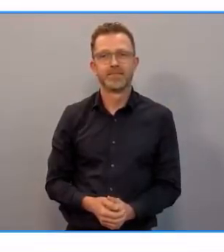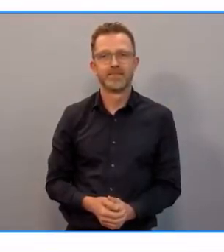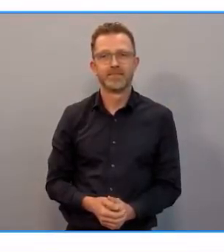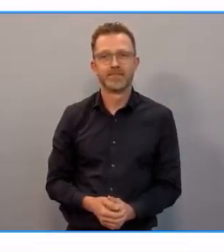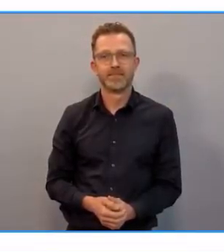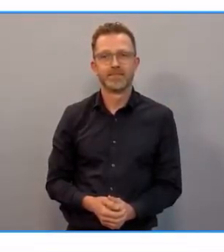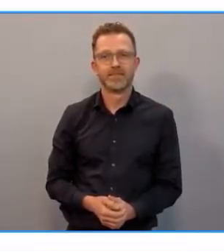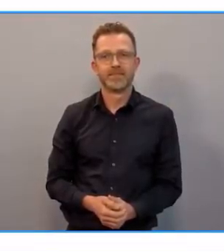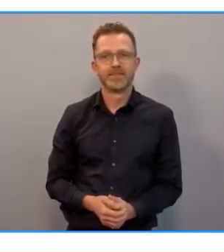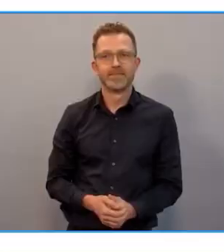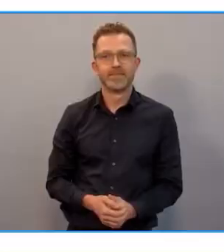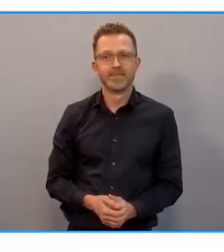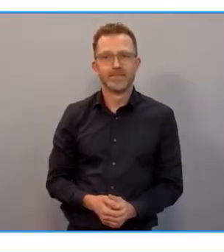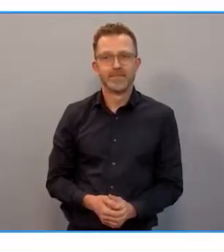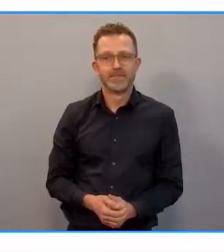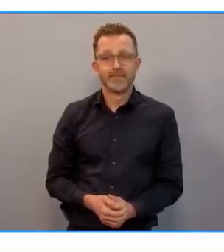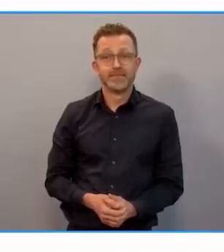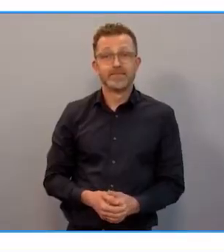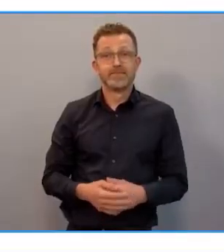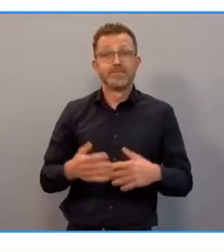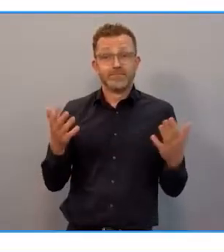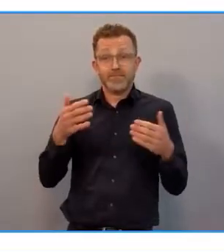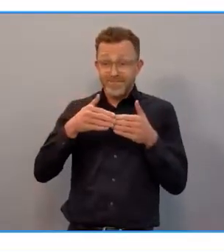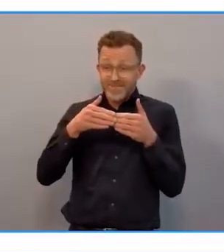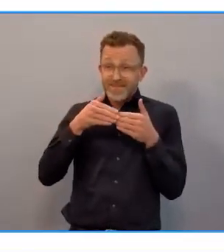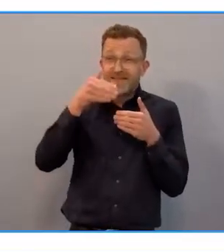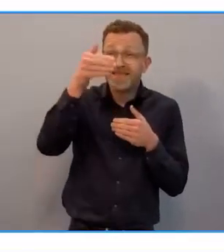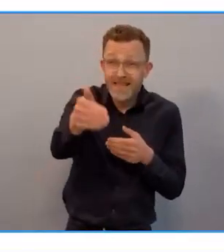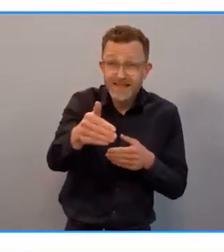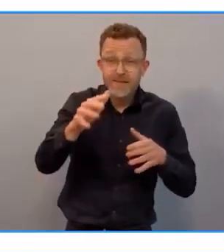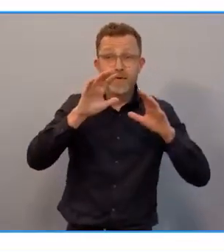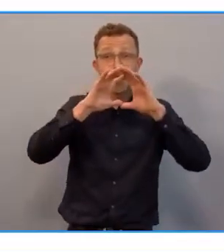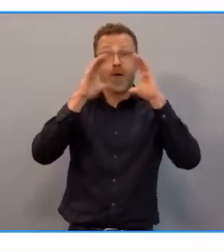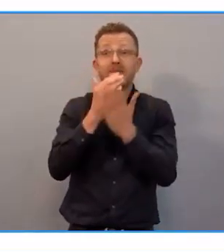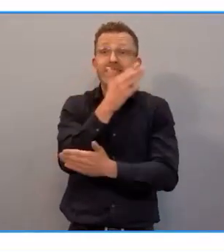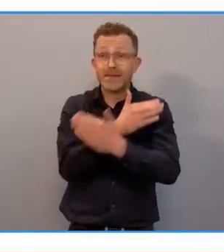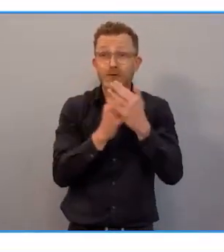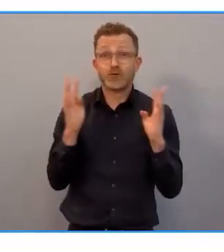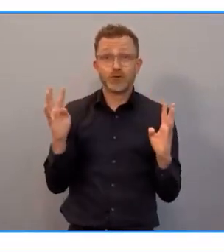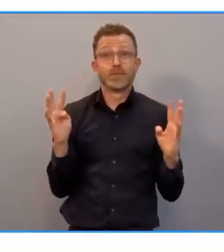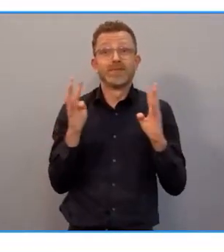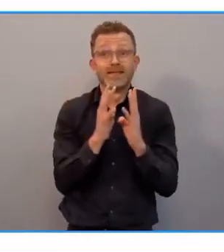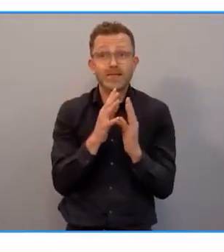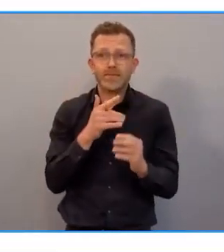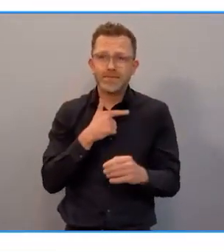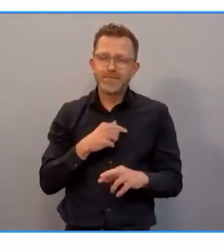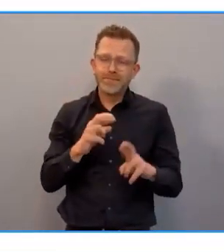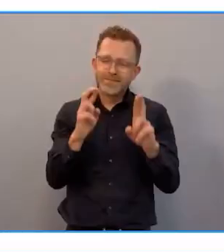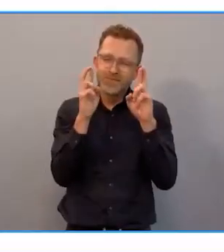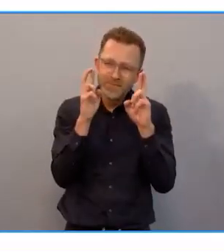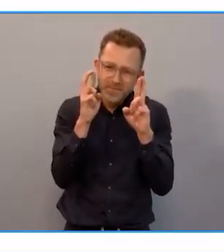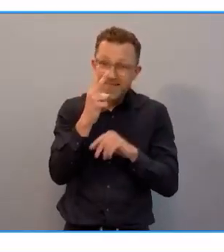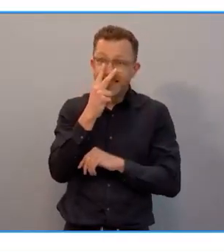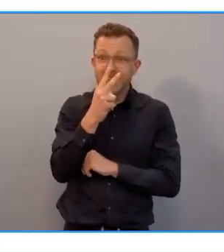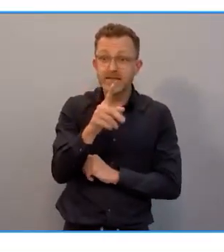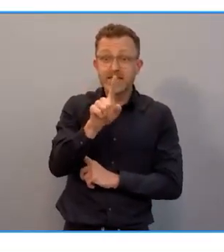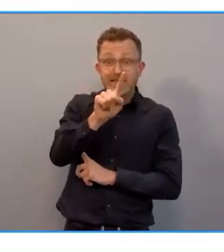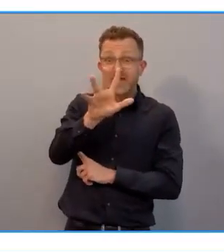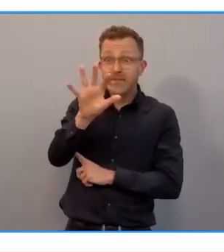behind the 15%. We want to hear the stories behind that 15%.